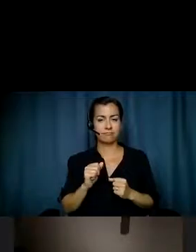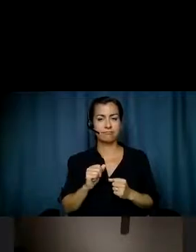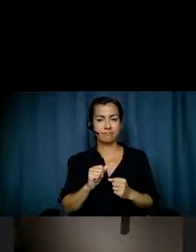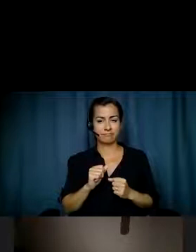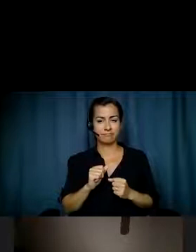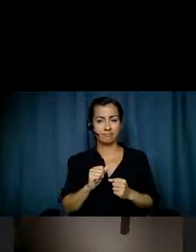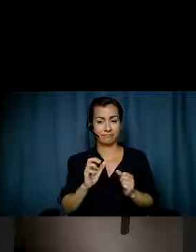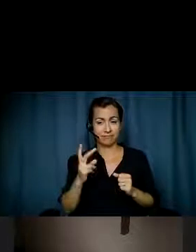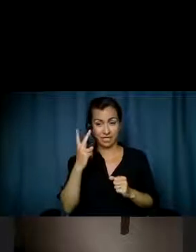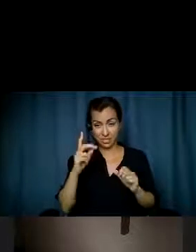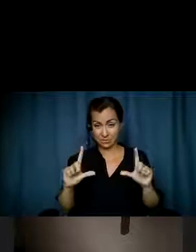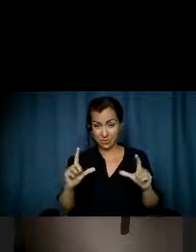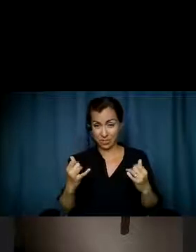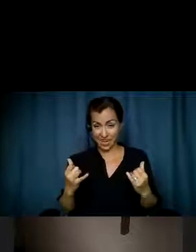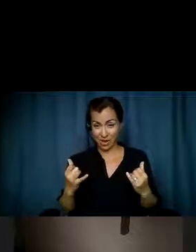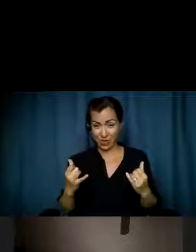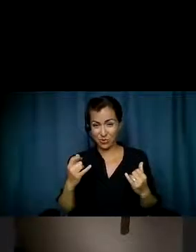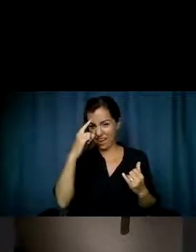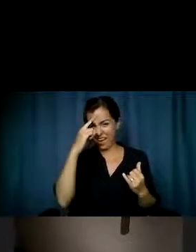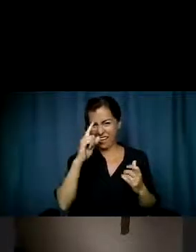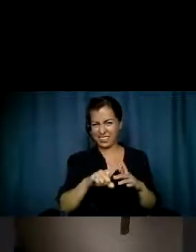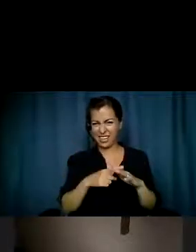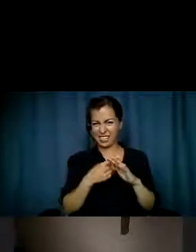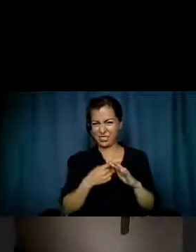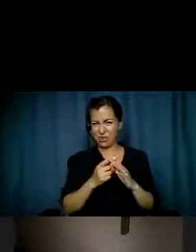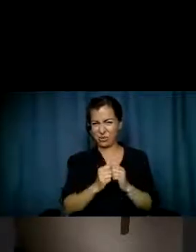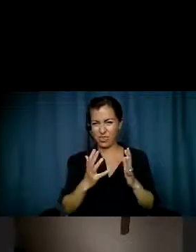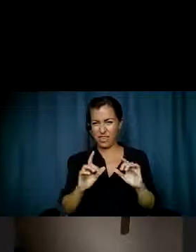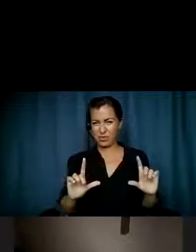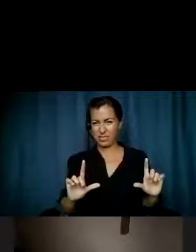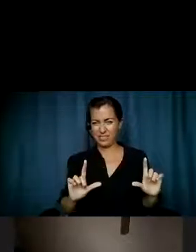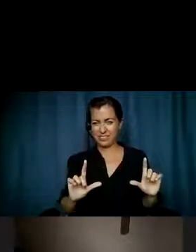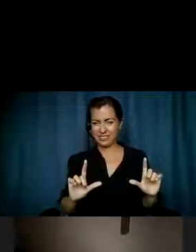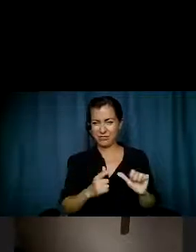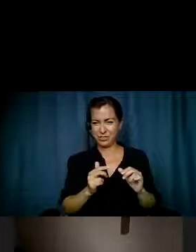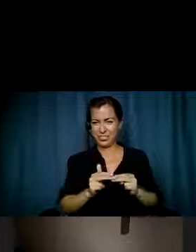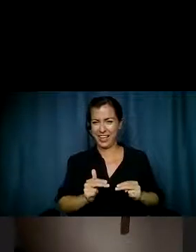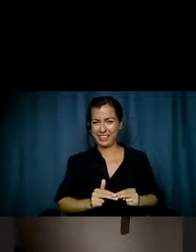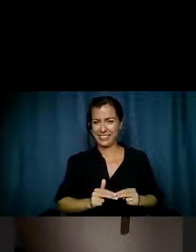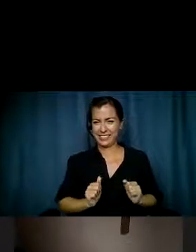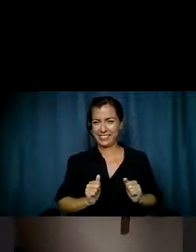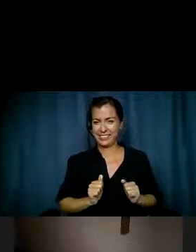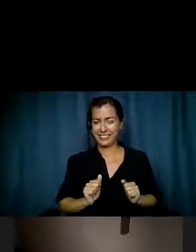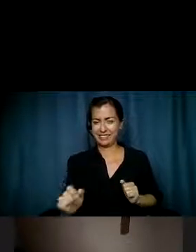of people eligible to vote compared to 54 of the general